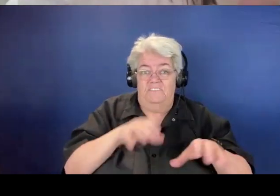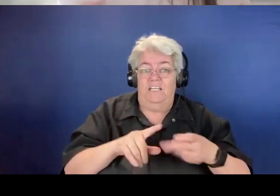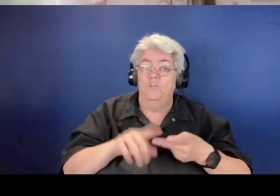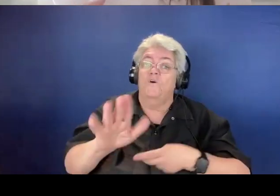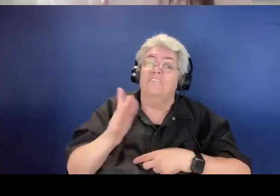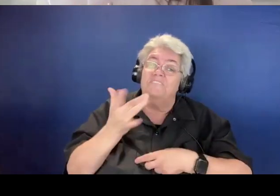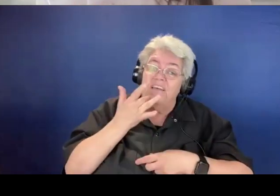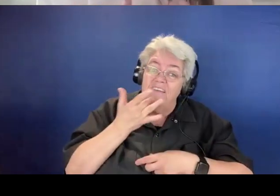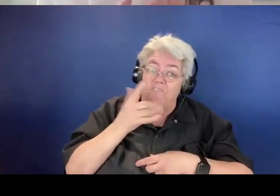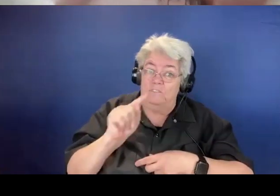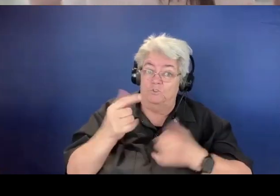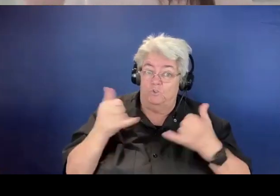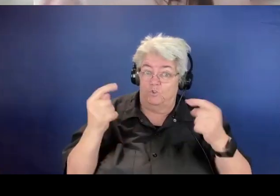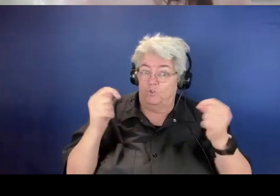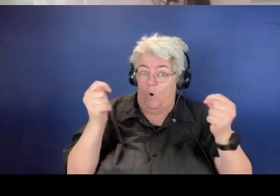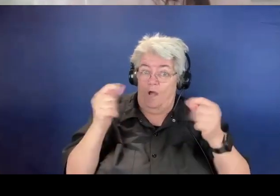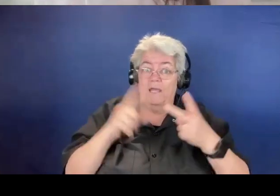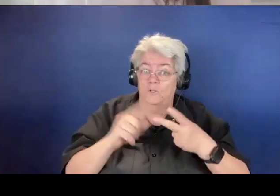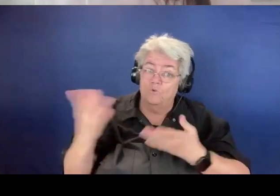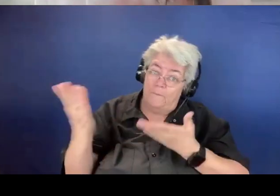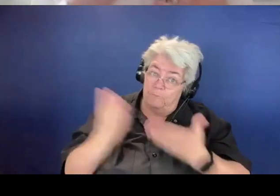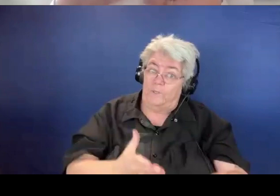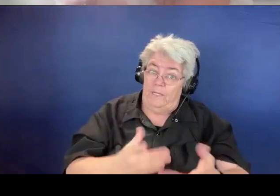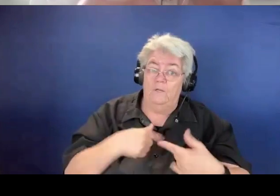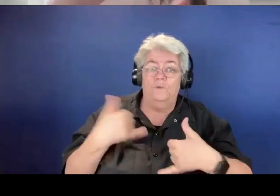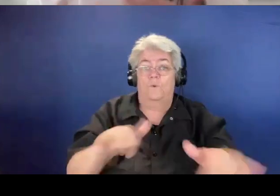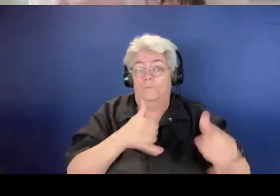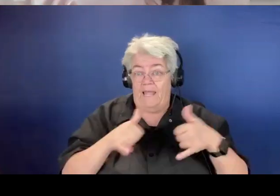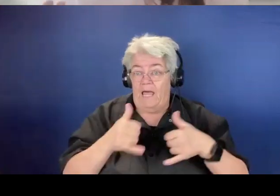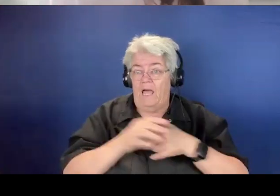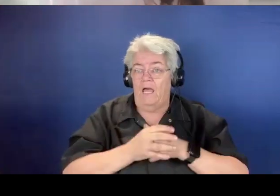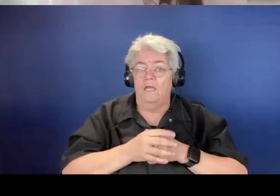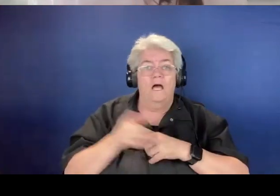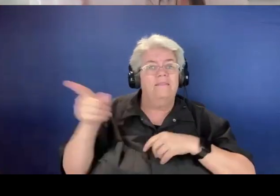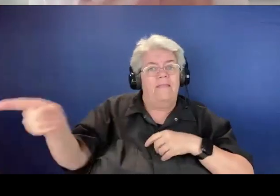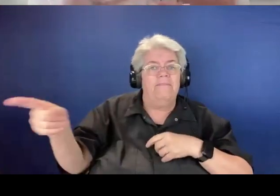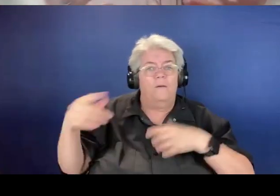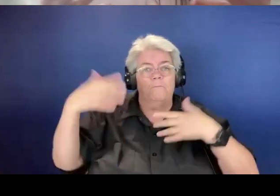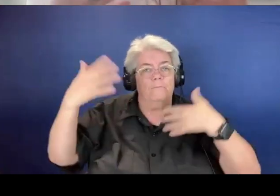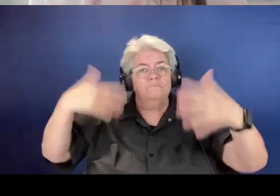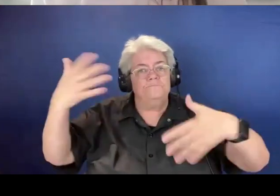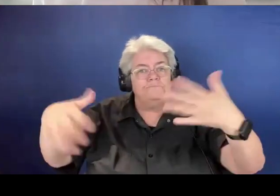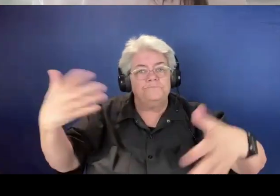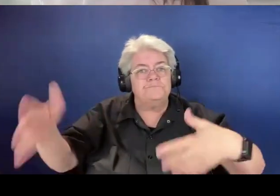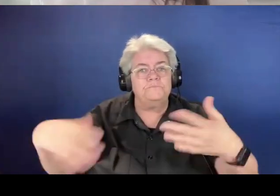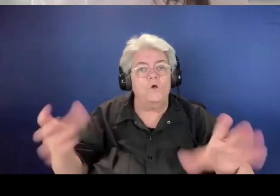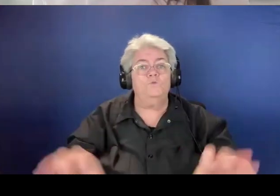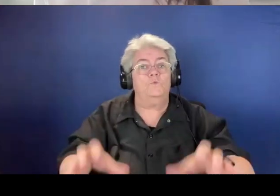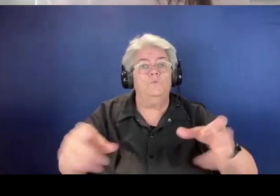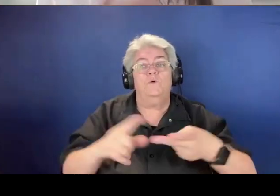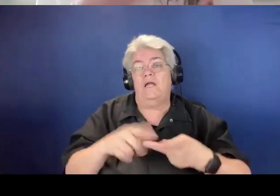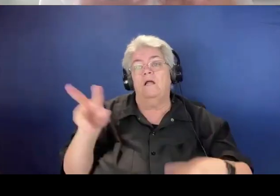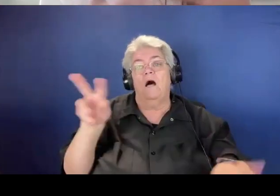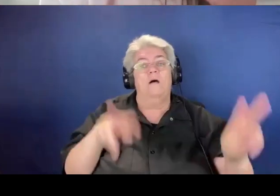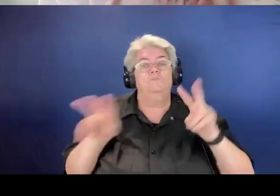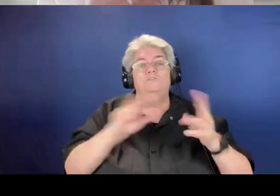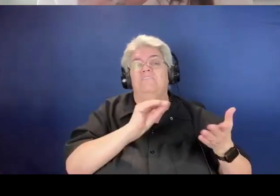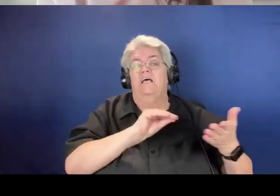Can you bring it in and let's play with it next time? And kind of let them take the lead and take observations and then you know talk